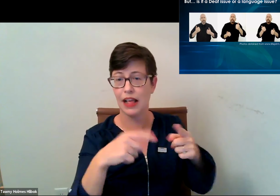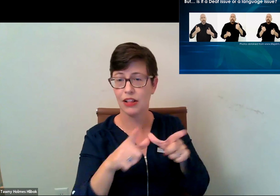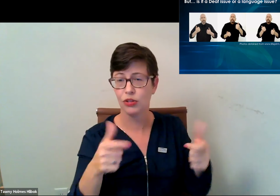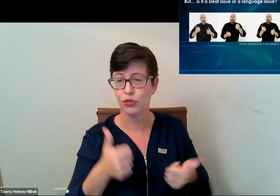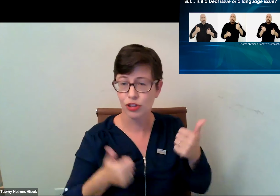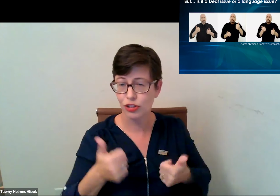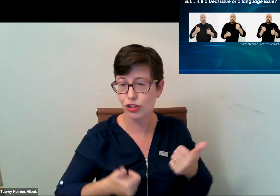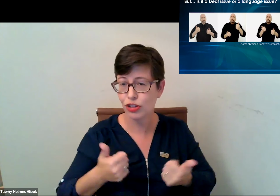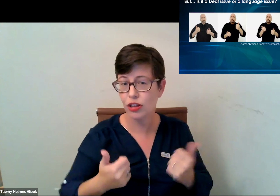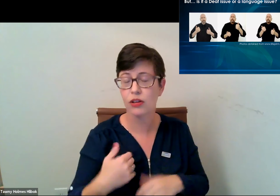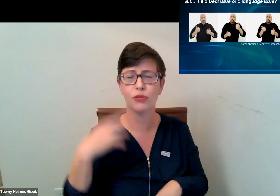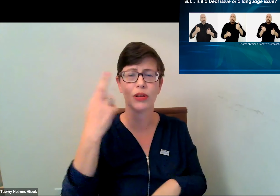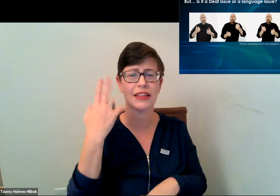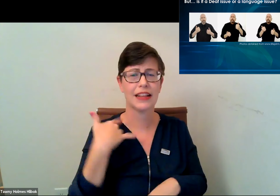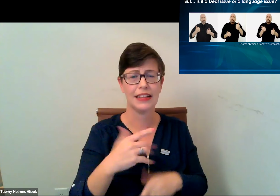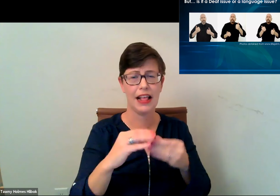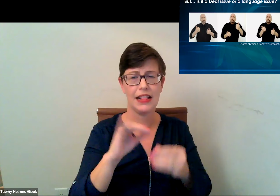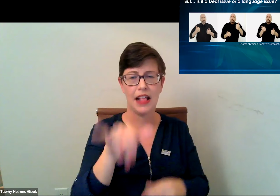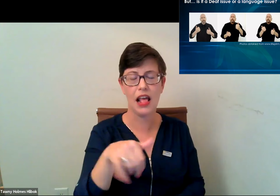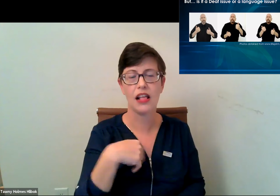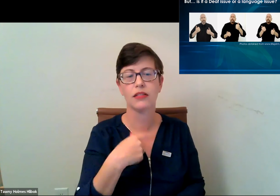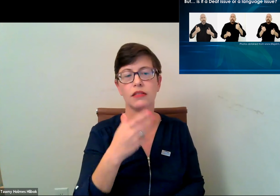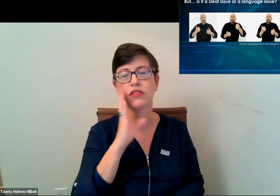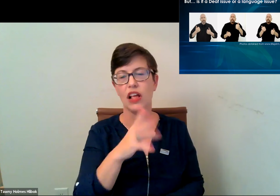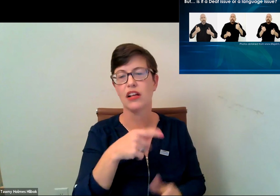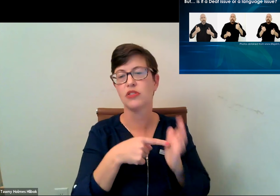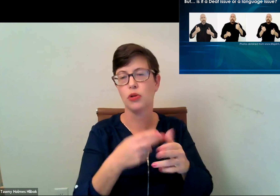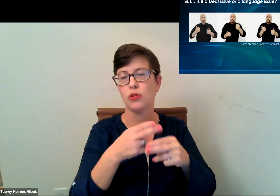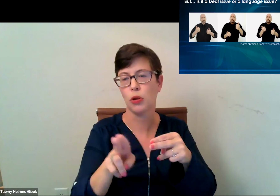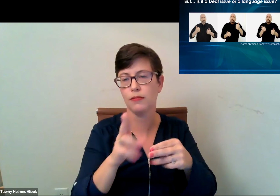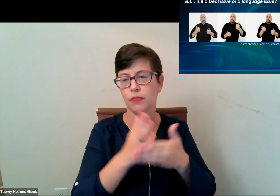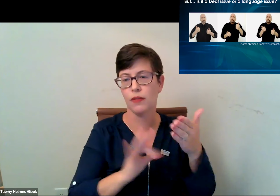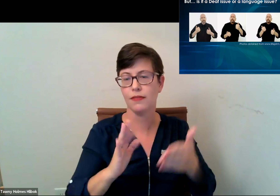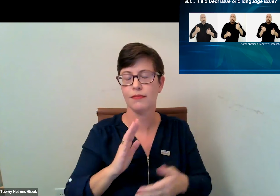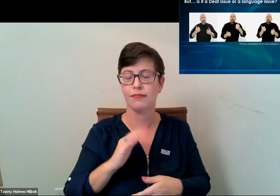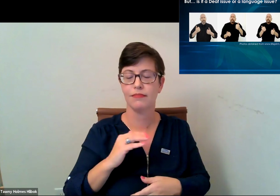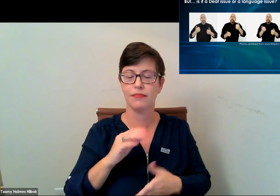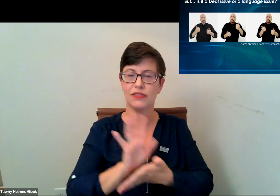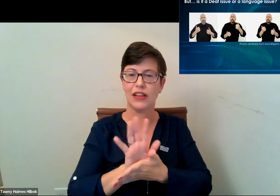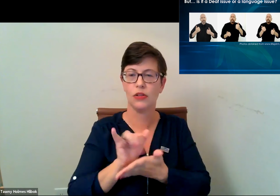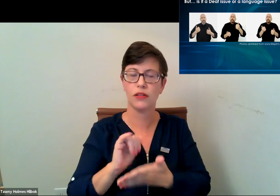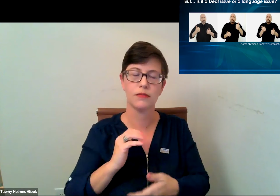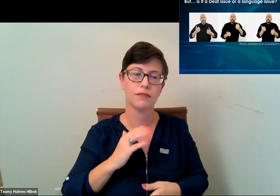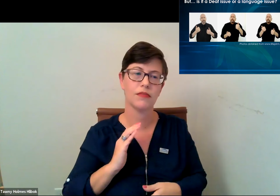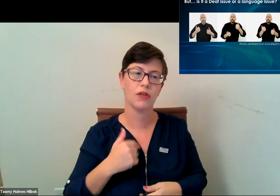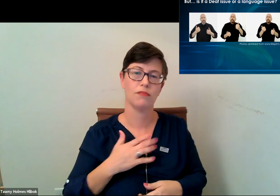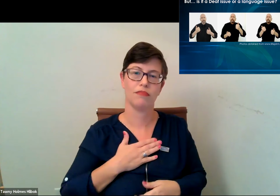Is this something that we're putting on deaf people, or are we putting it on others i'm going to show you a short video.